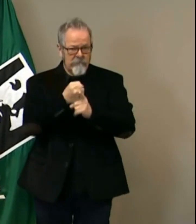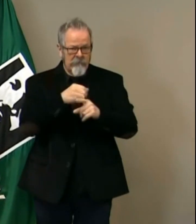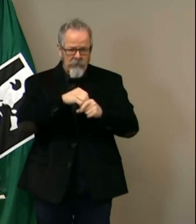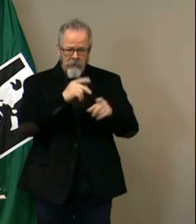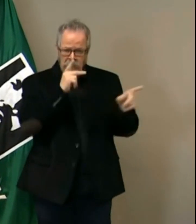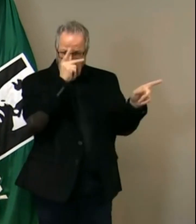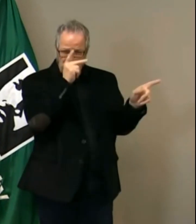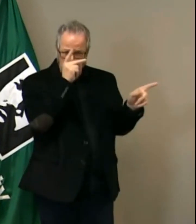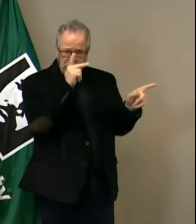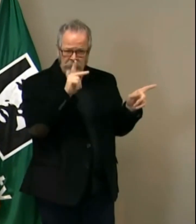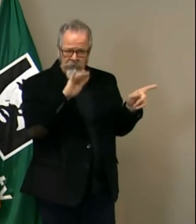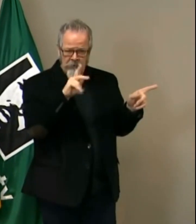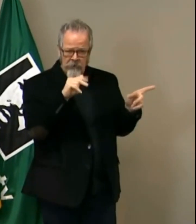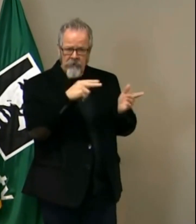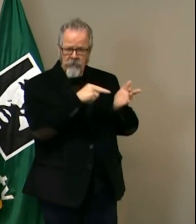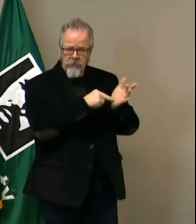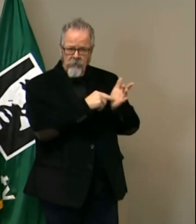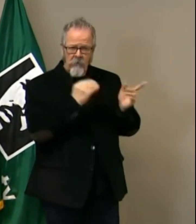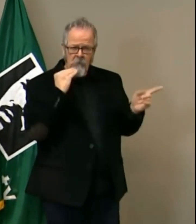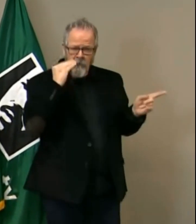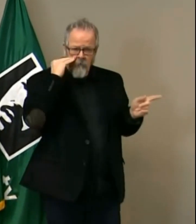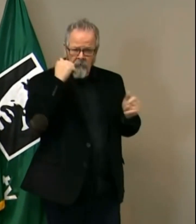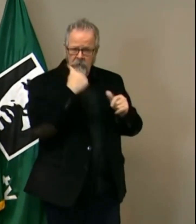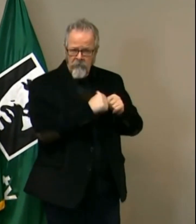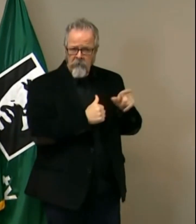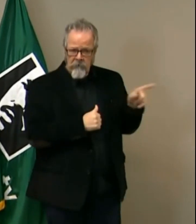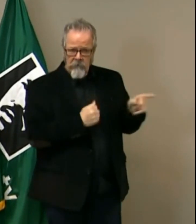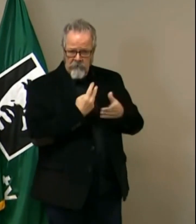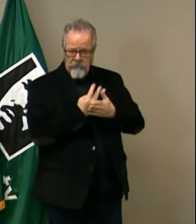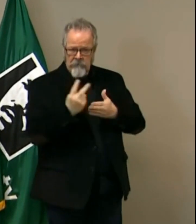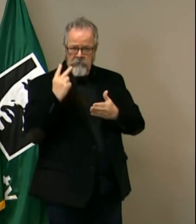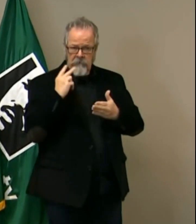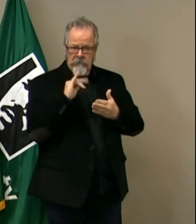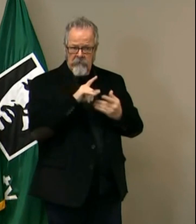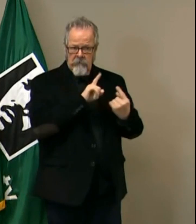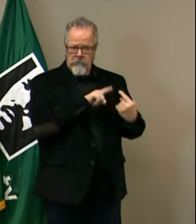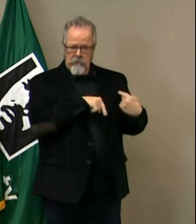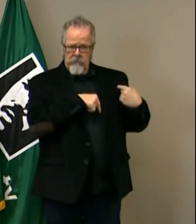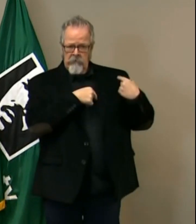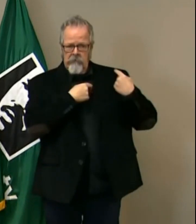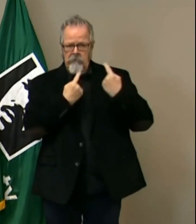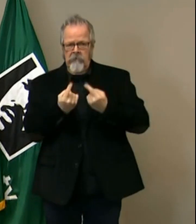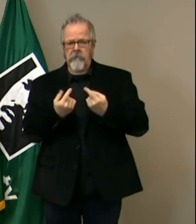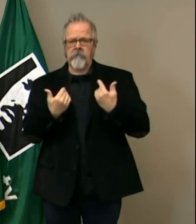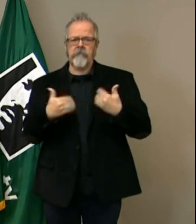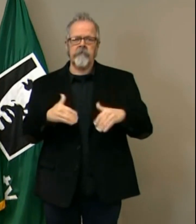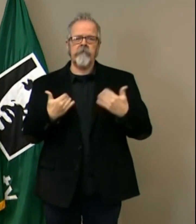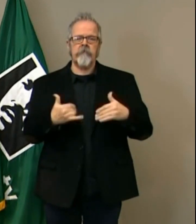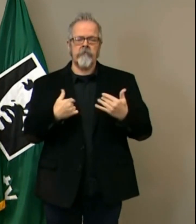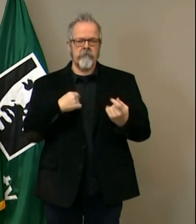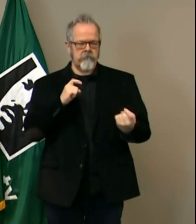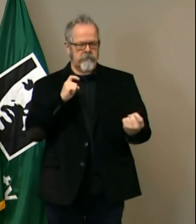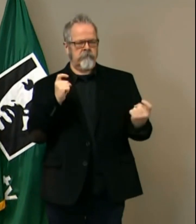the families of those who have passed away from this pandemic and to and our